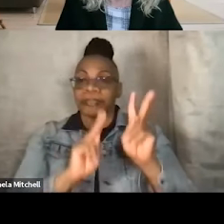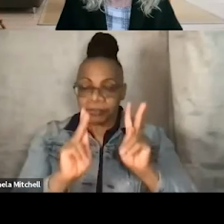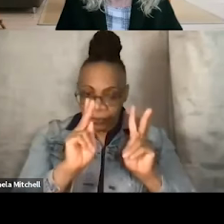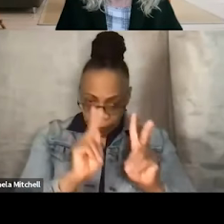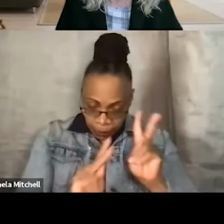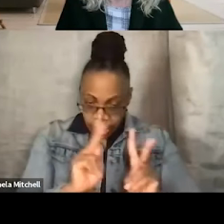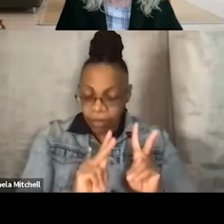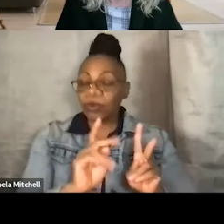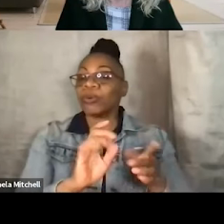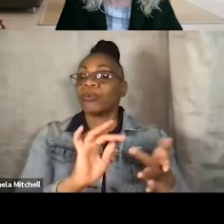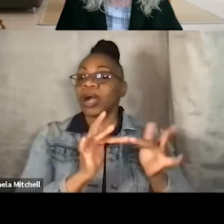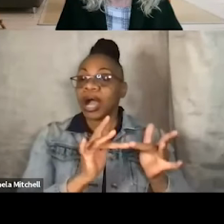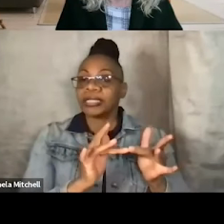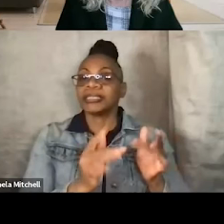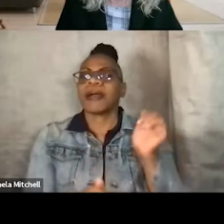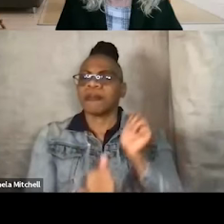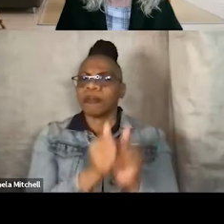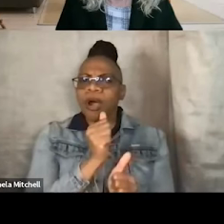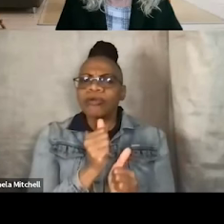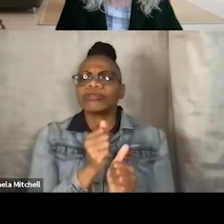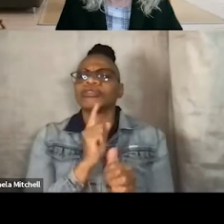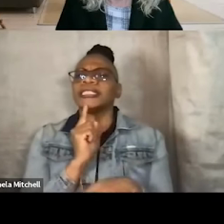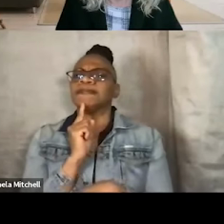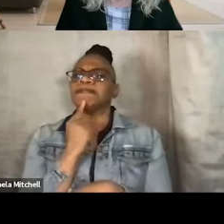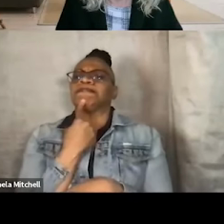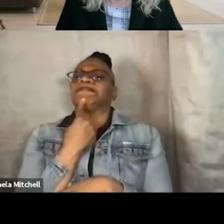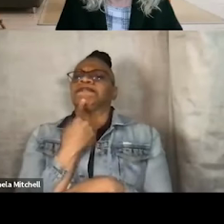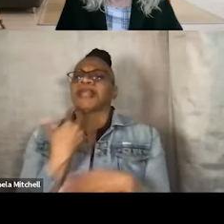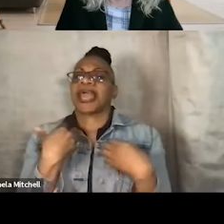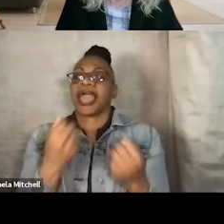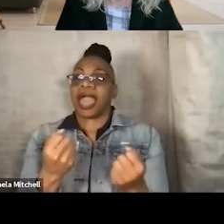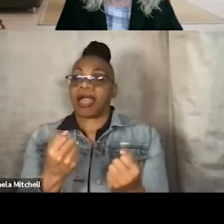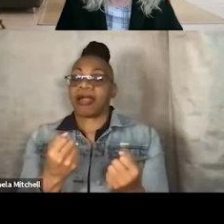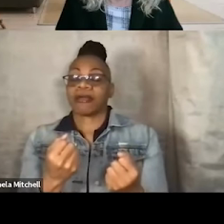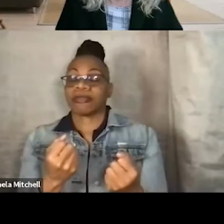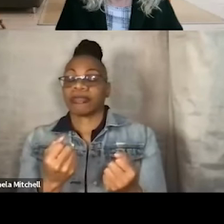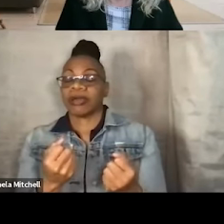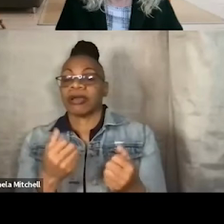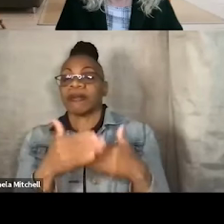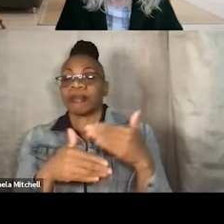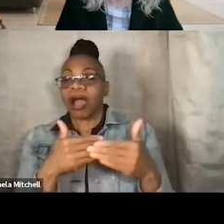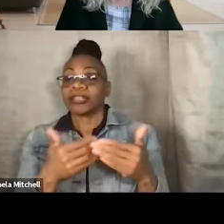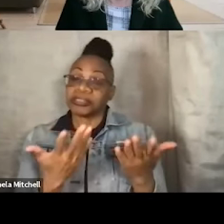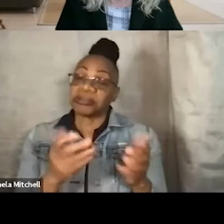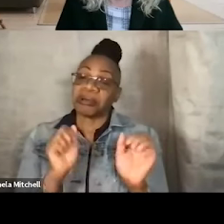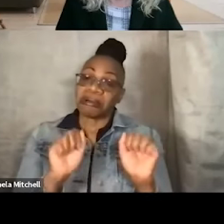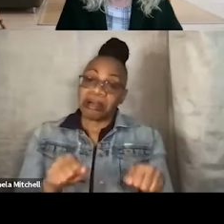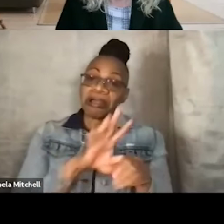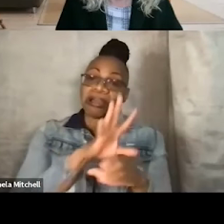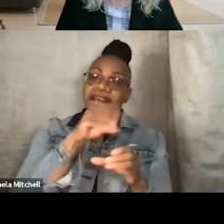are acute mental health crisis, which could involve a suicidal ideation, but it's frequently psychosis.